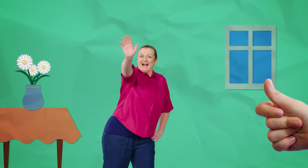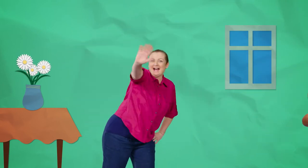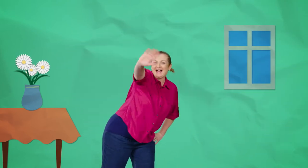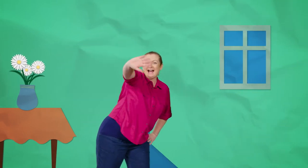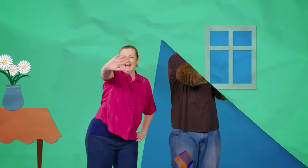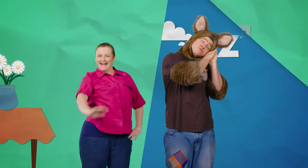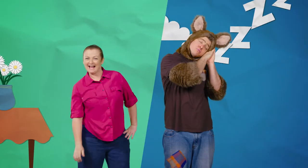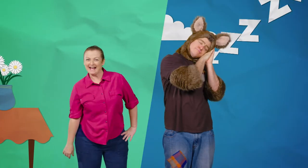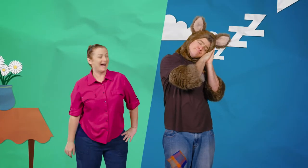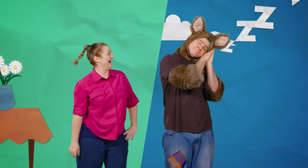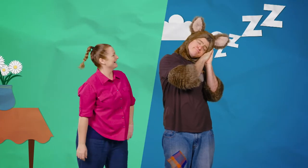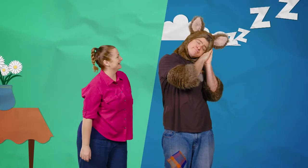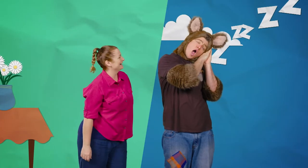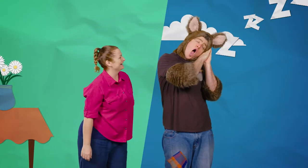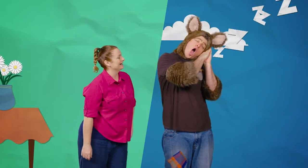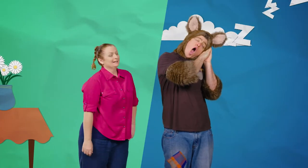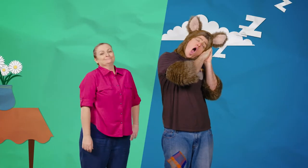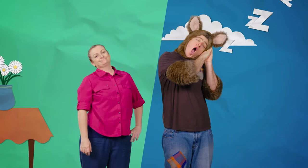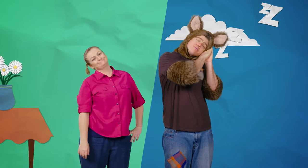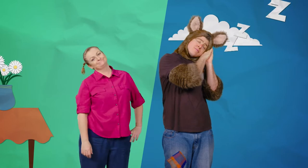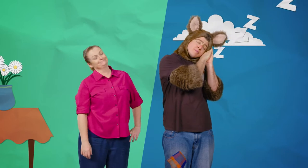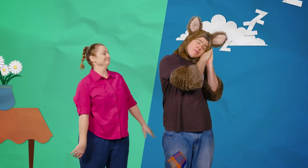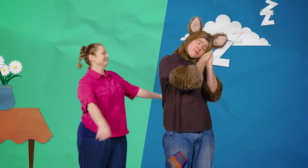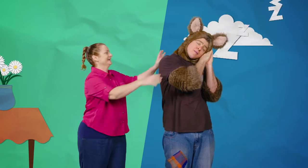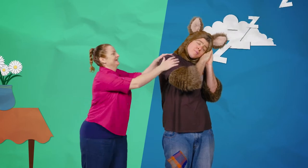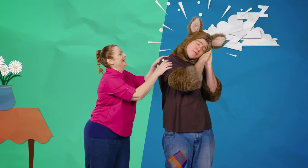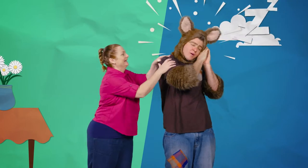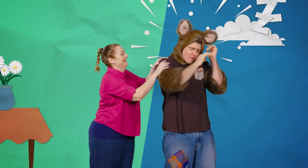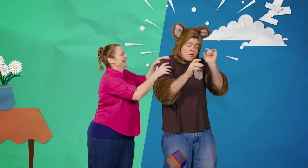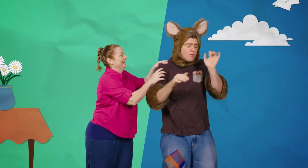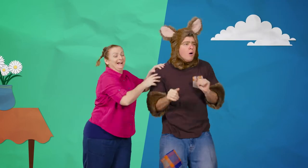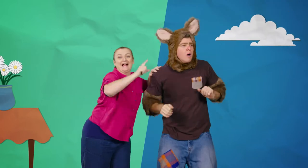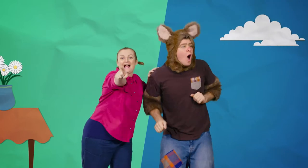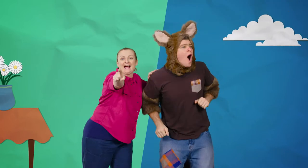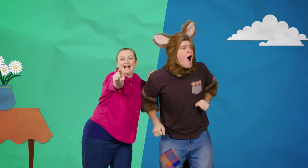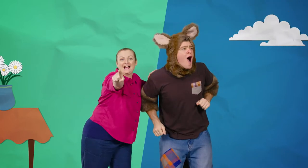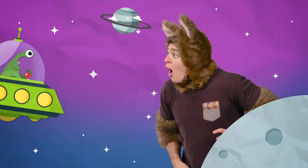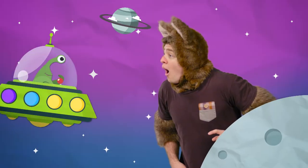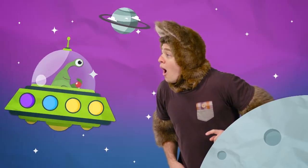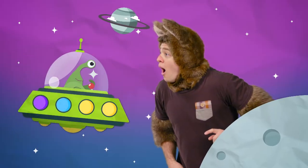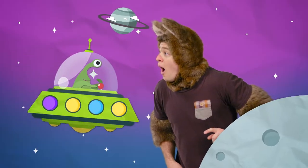Hello. Hmm. Huh? Look! Oh!